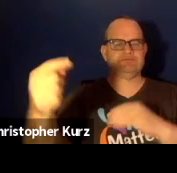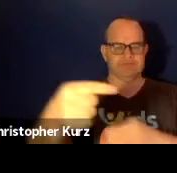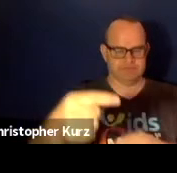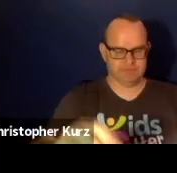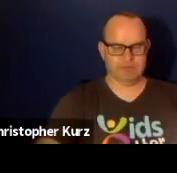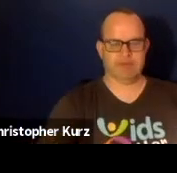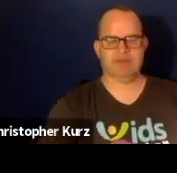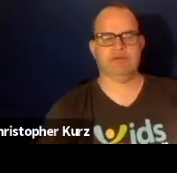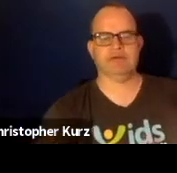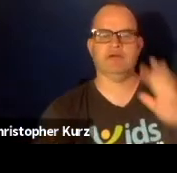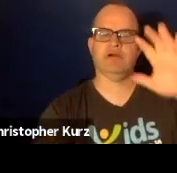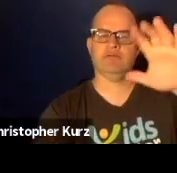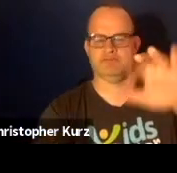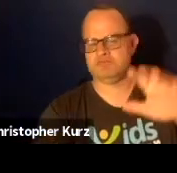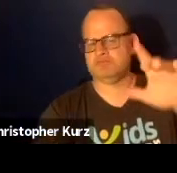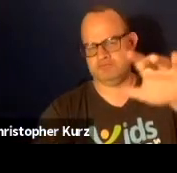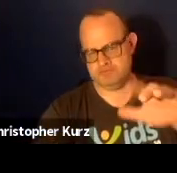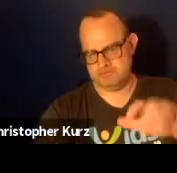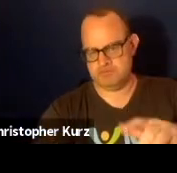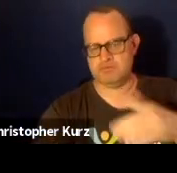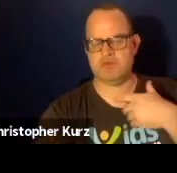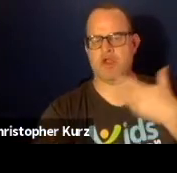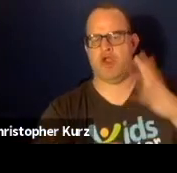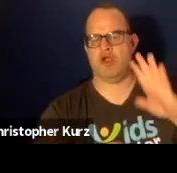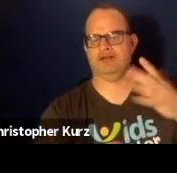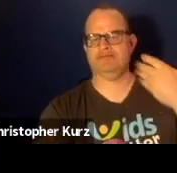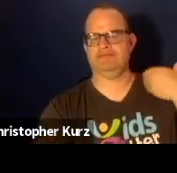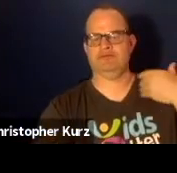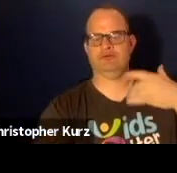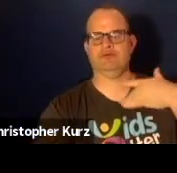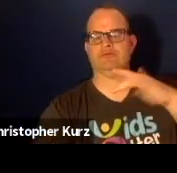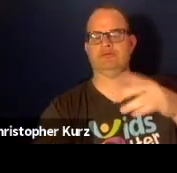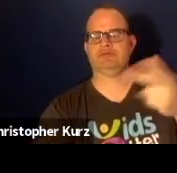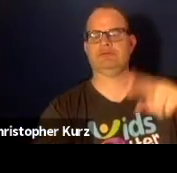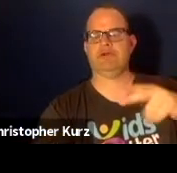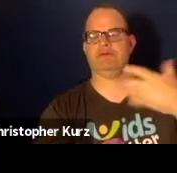This is where you can enter information to create an account.